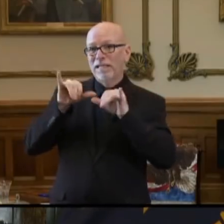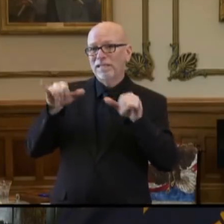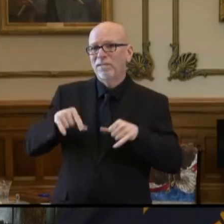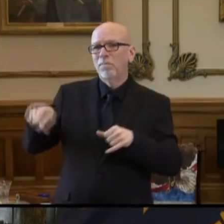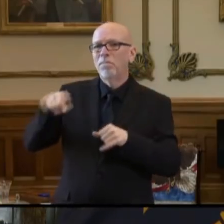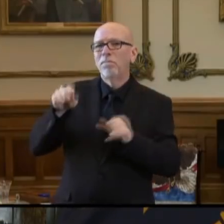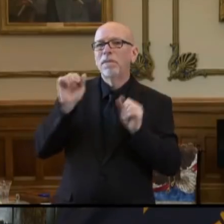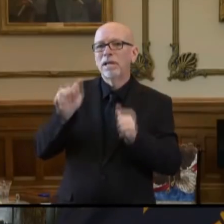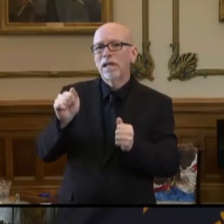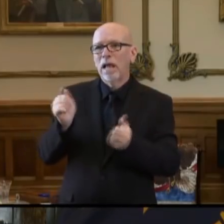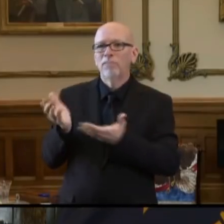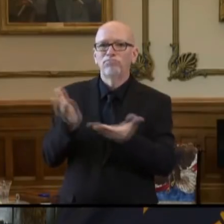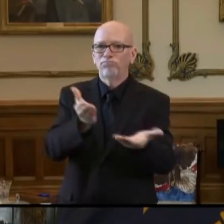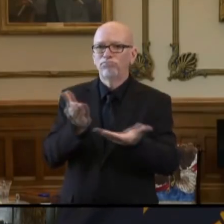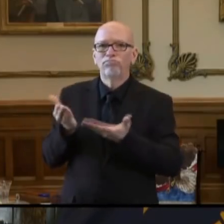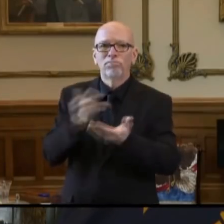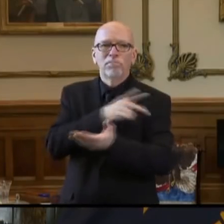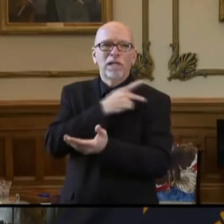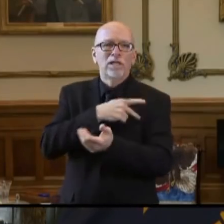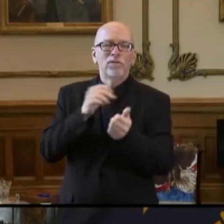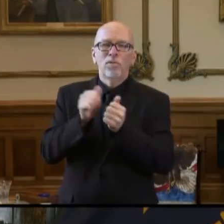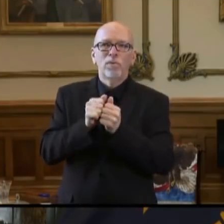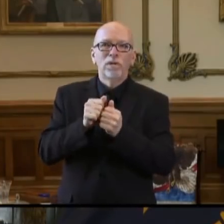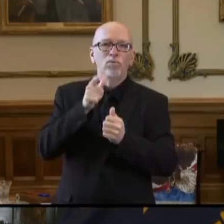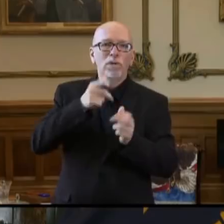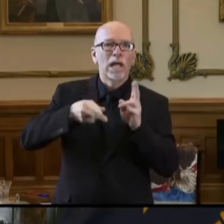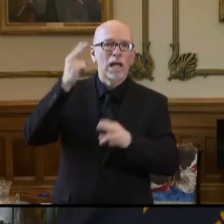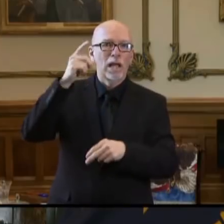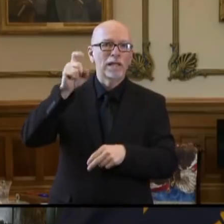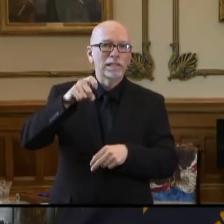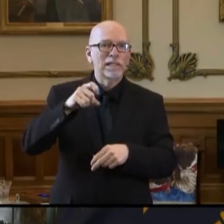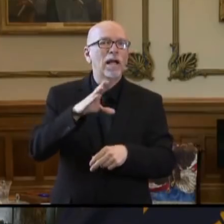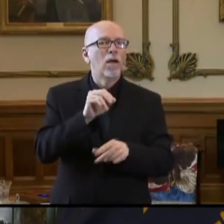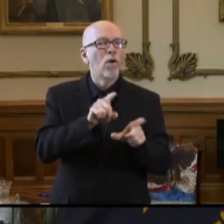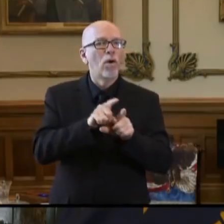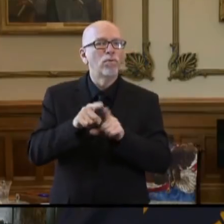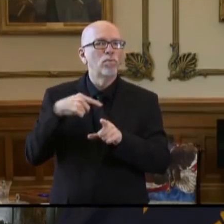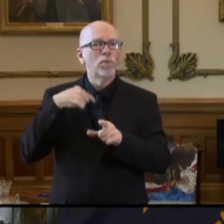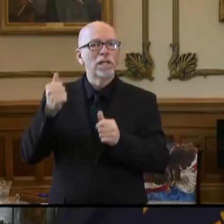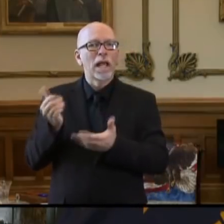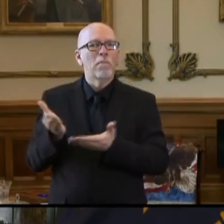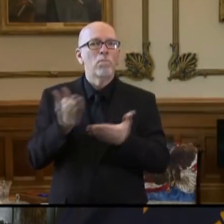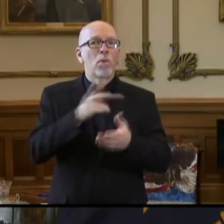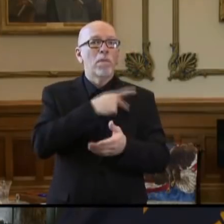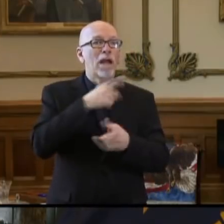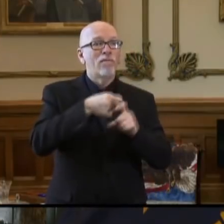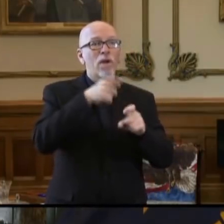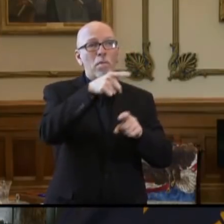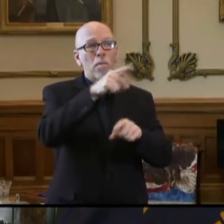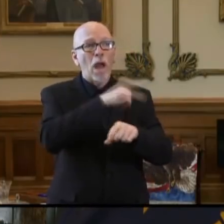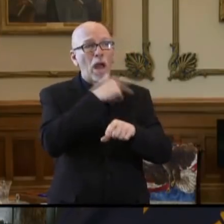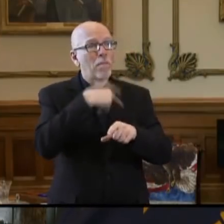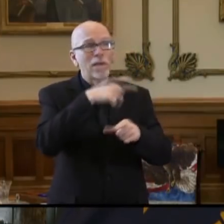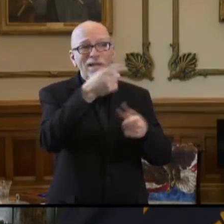CARE SYSTEM. AND WHILE IT WILL TAKE TIME FOR THAT NYQUIL ABRASION TO OCCUR IN THE FACILITIES ARE EMR SYSTEM WILL BE THERE TO CONTINUE TO DELIVER